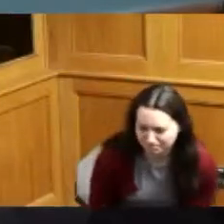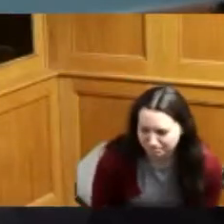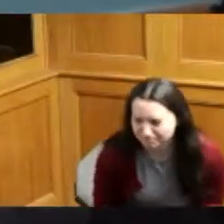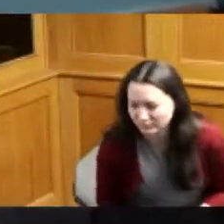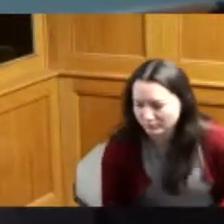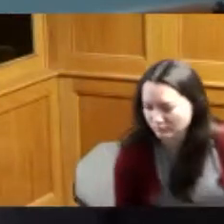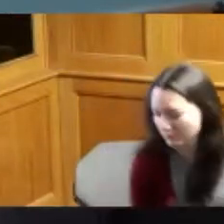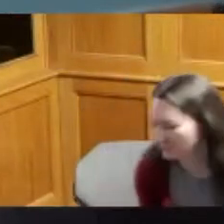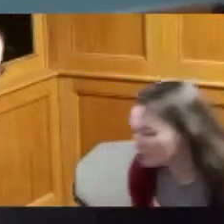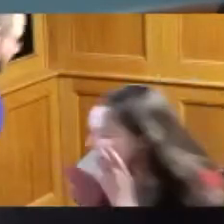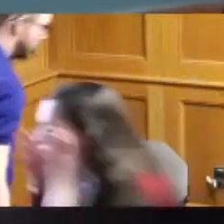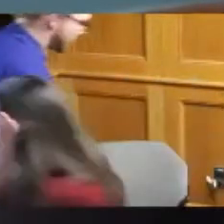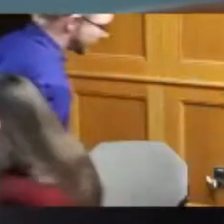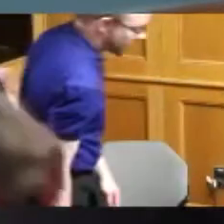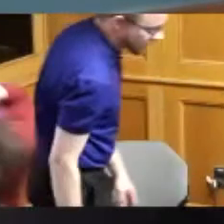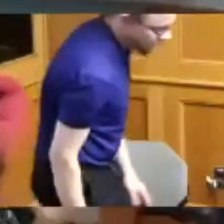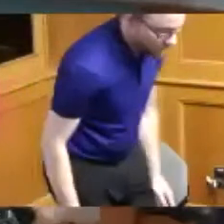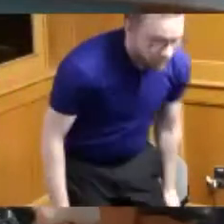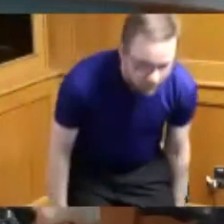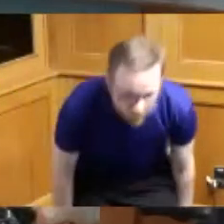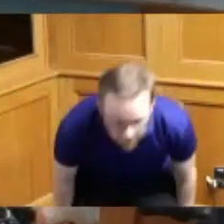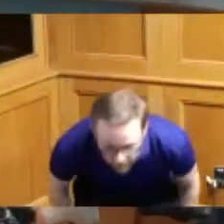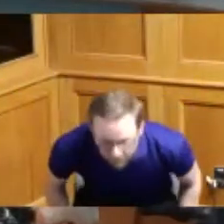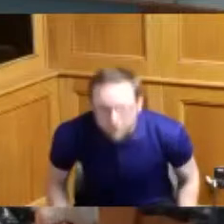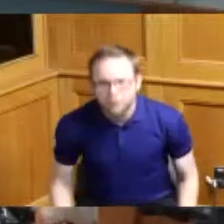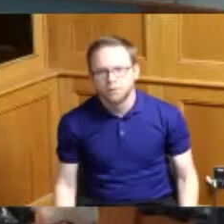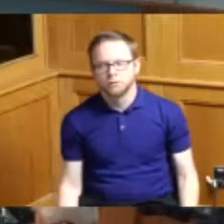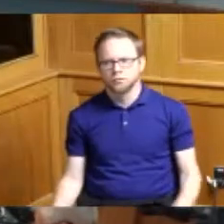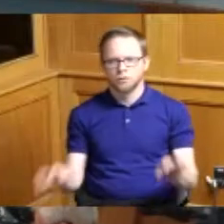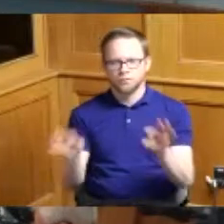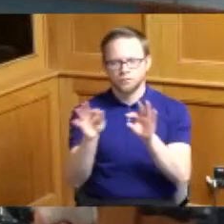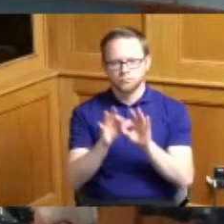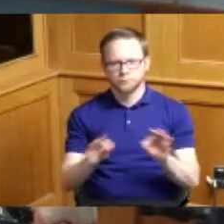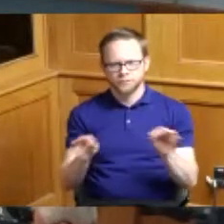question and I didn't answer that um I apologize didn't answer that my first comments here